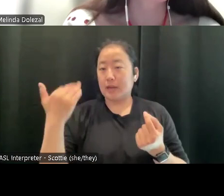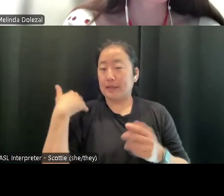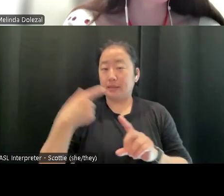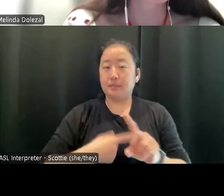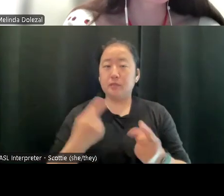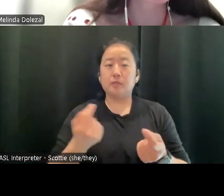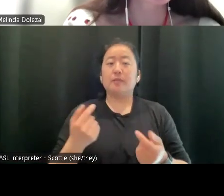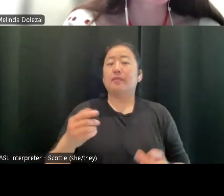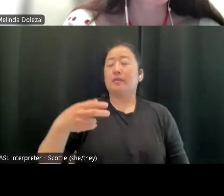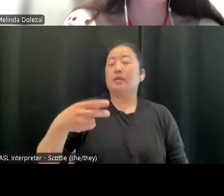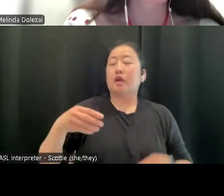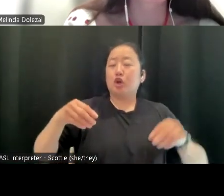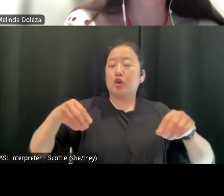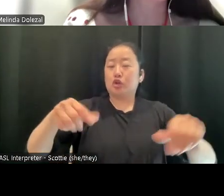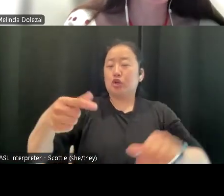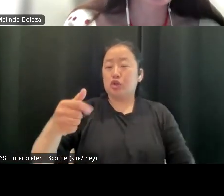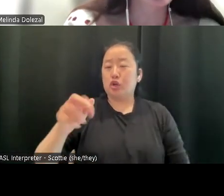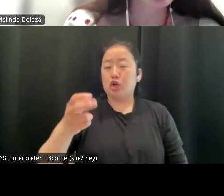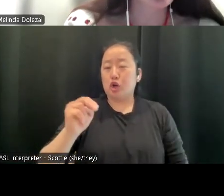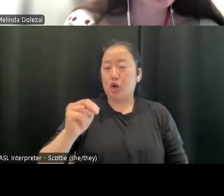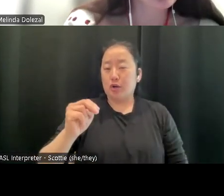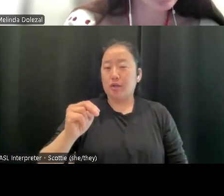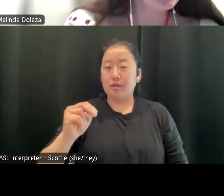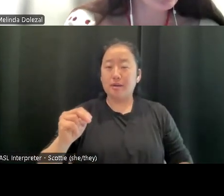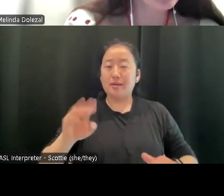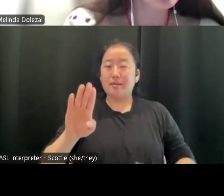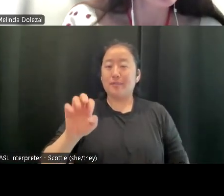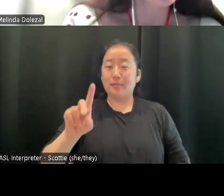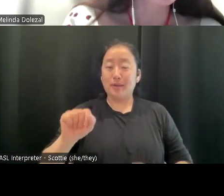planter beds for accessible gardening kind of like the ones we saw a couple of slides ago.